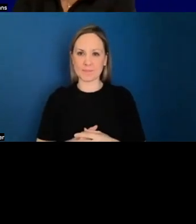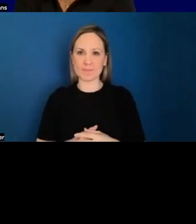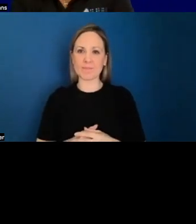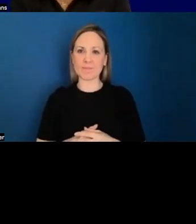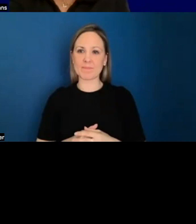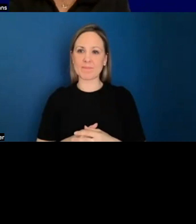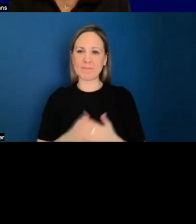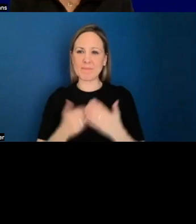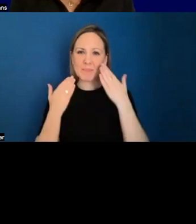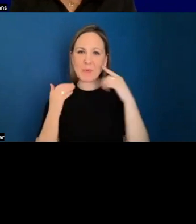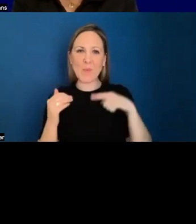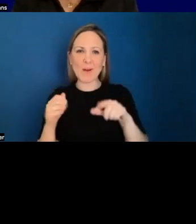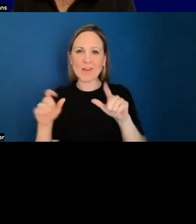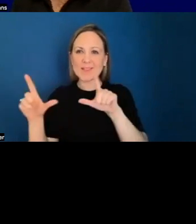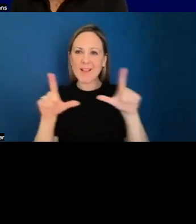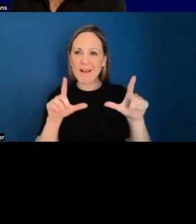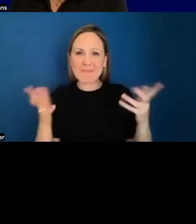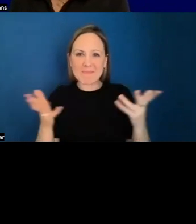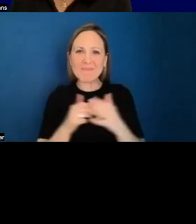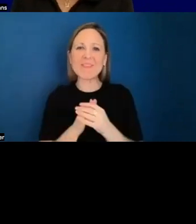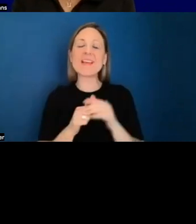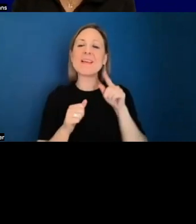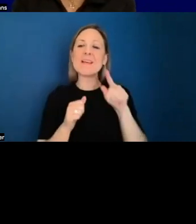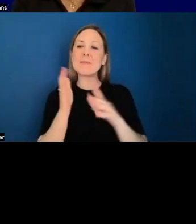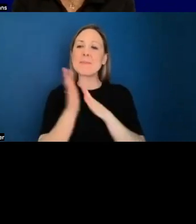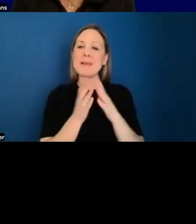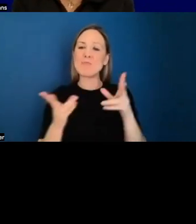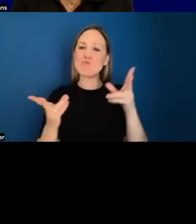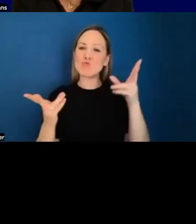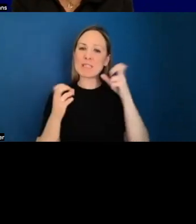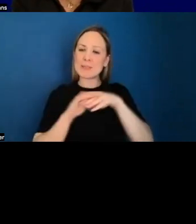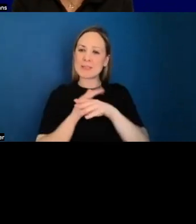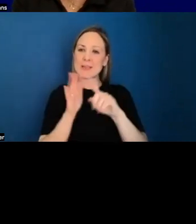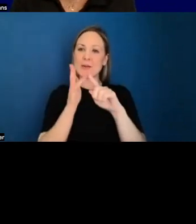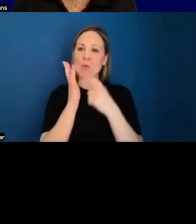getting those slides. There are receptors in our organs, including our skin, like the